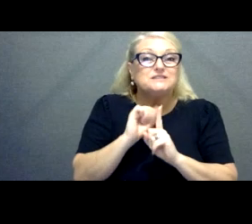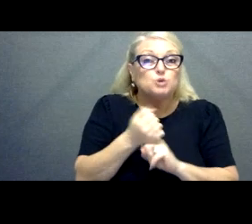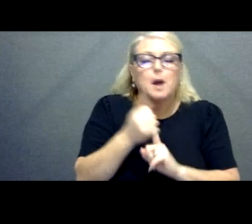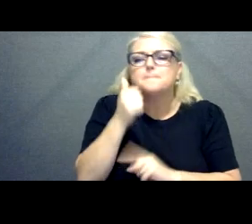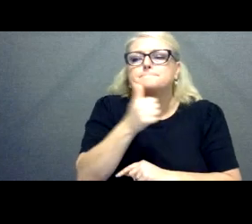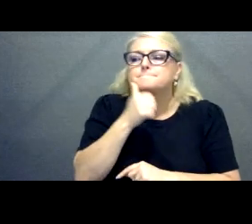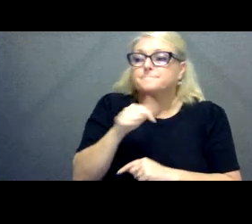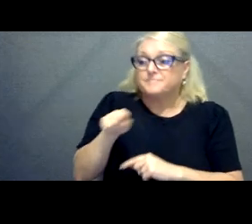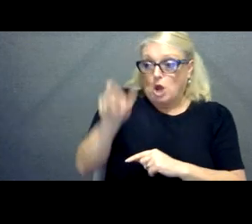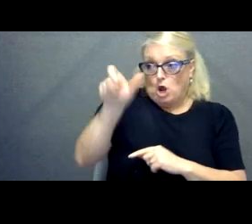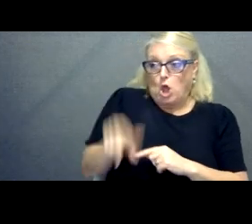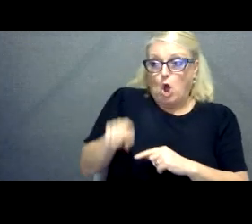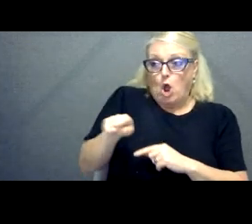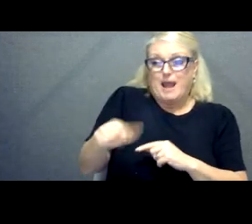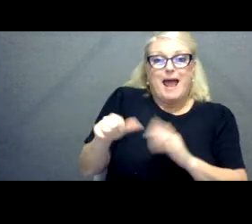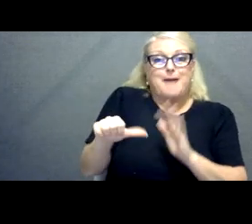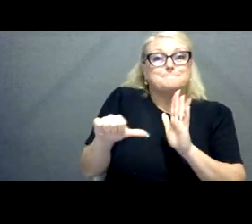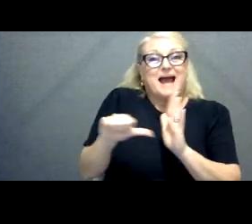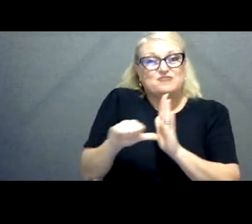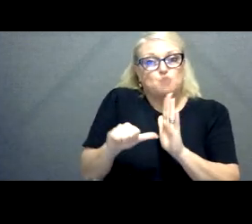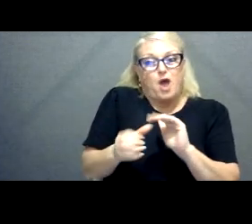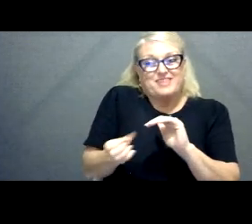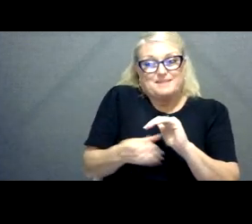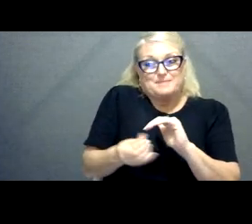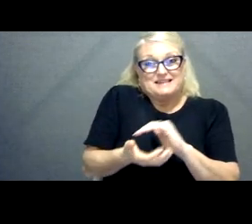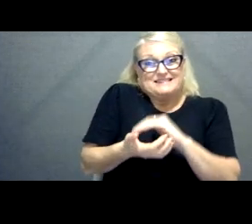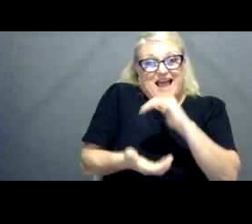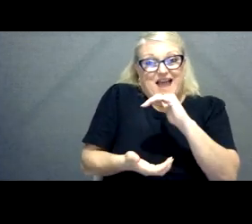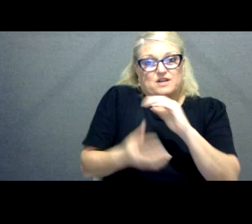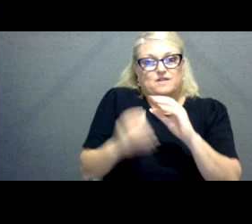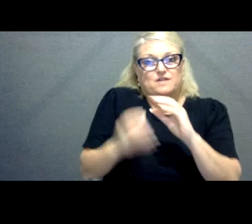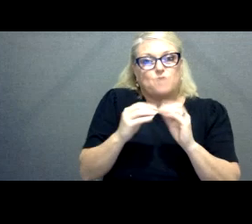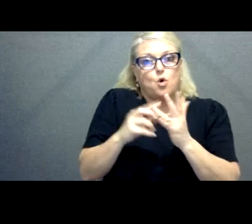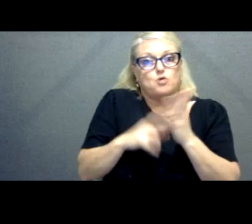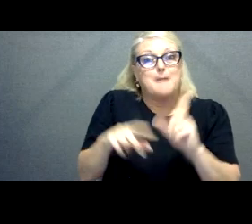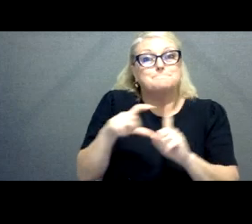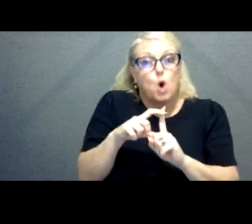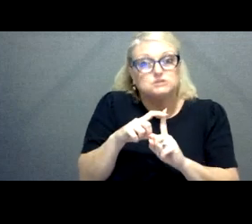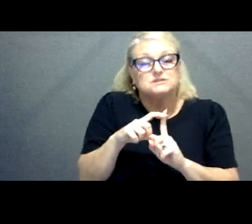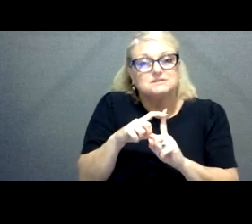they're saving for bond and they're about to move put that in because that you know it is something